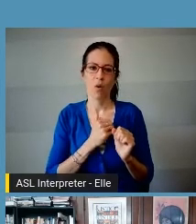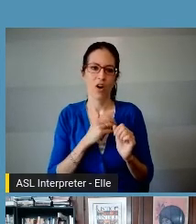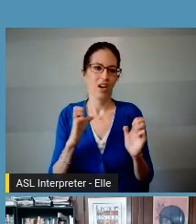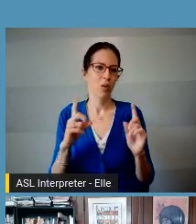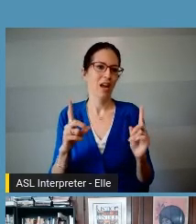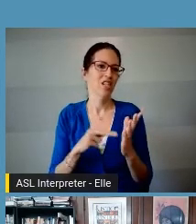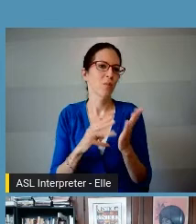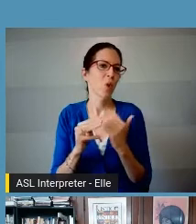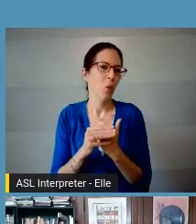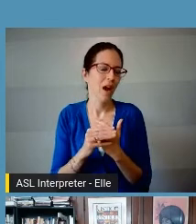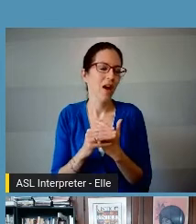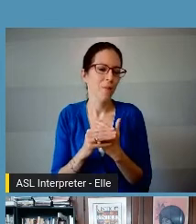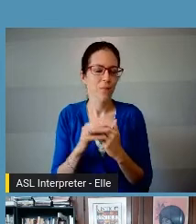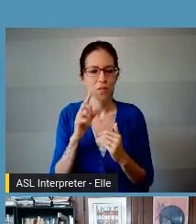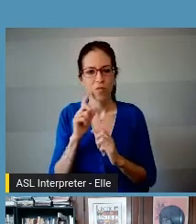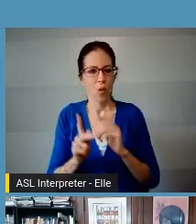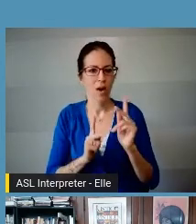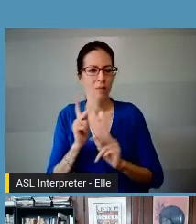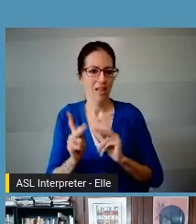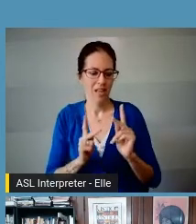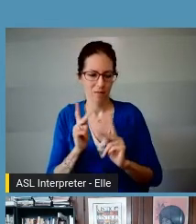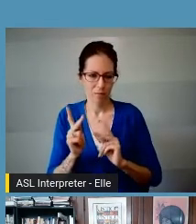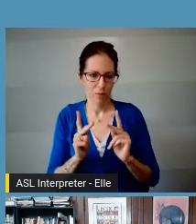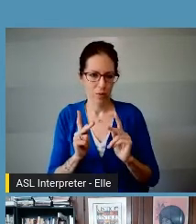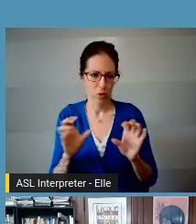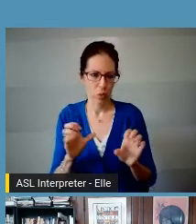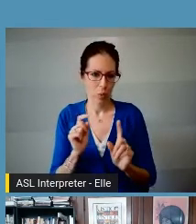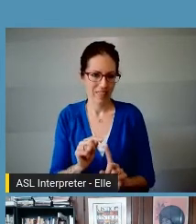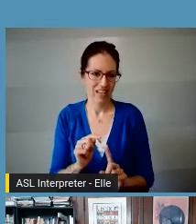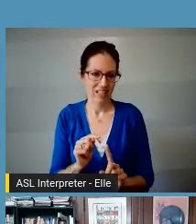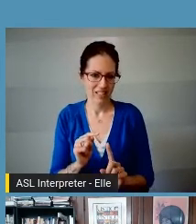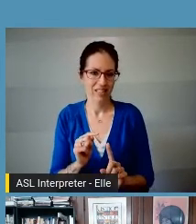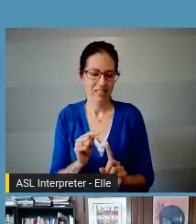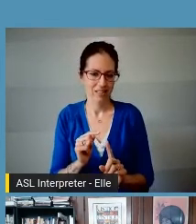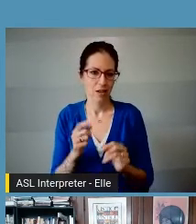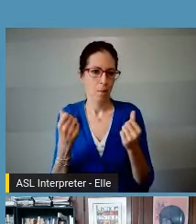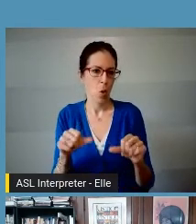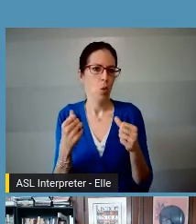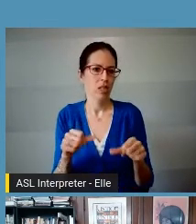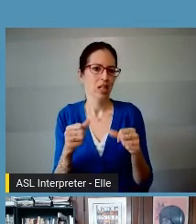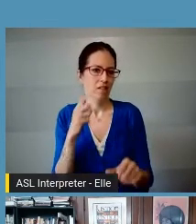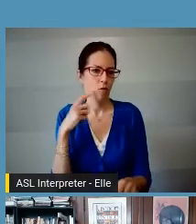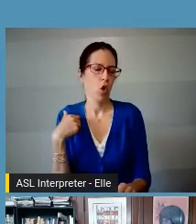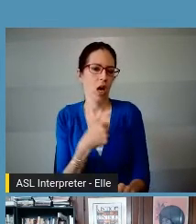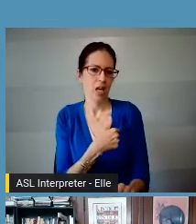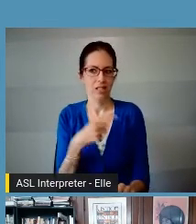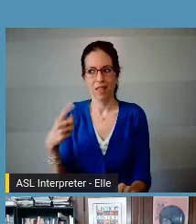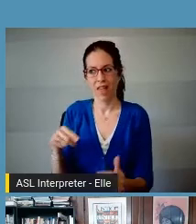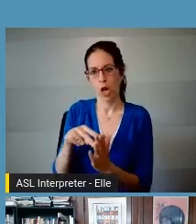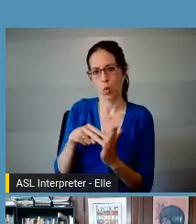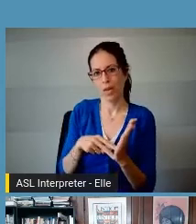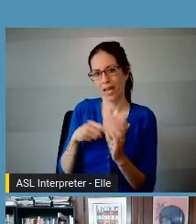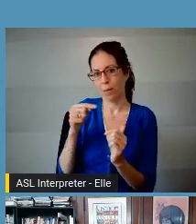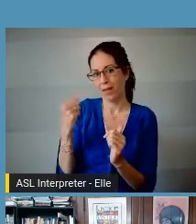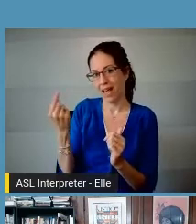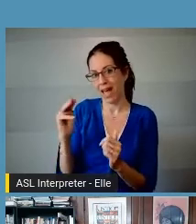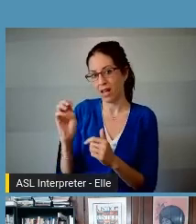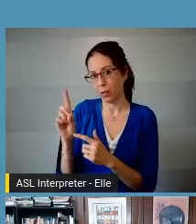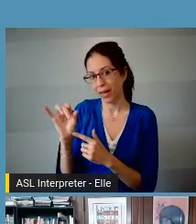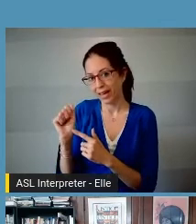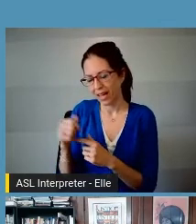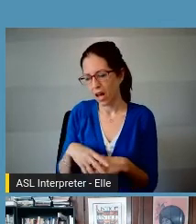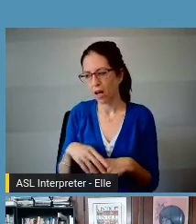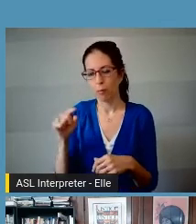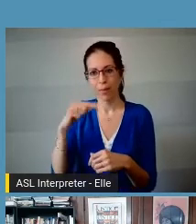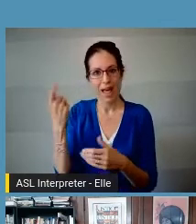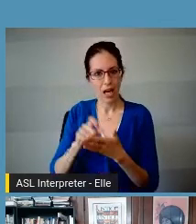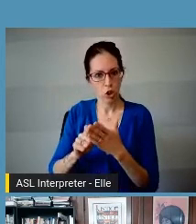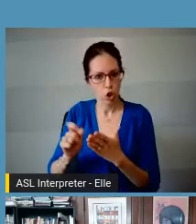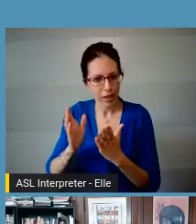People who do this hosting for us, Black media and Black journalists every week and they